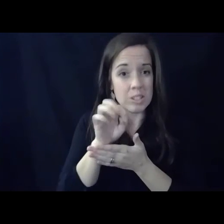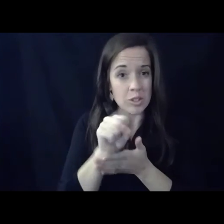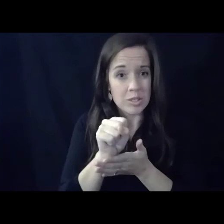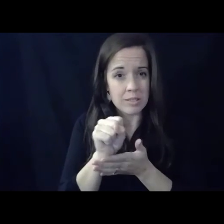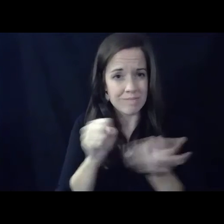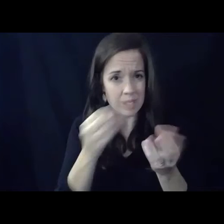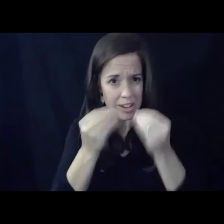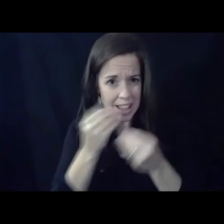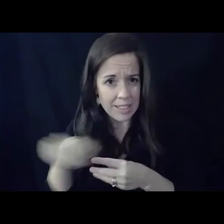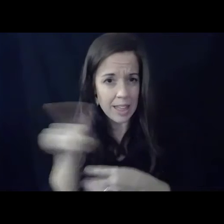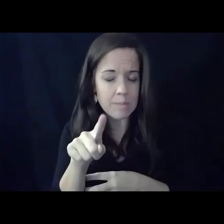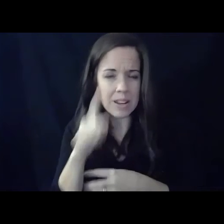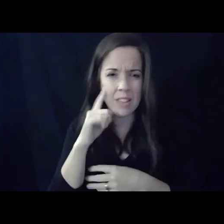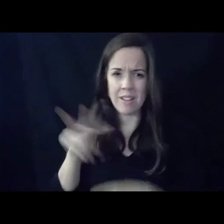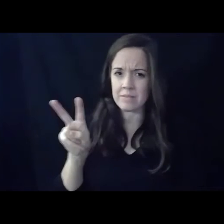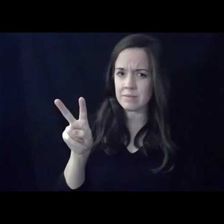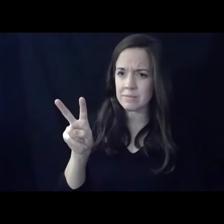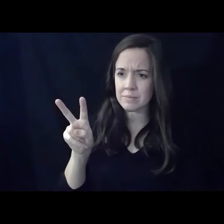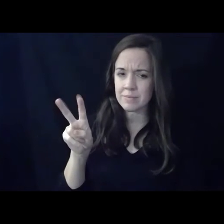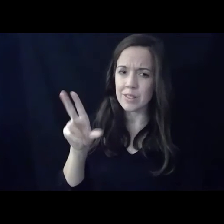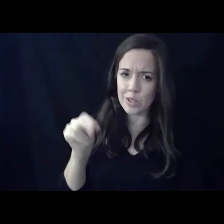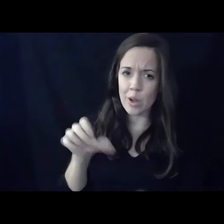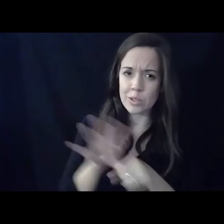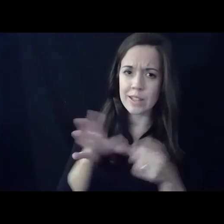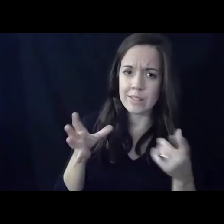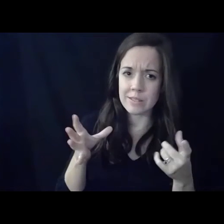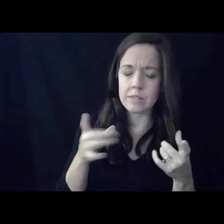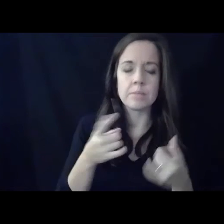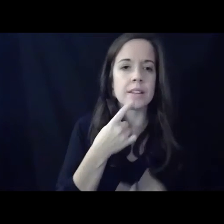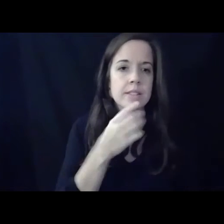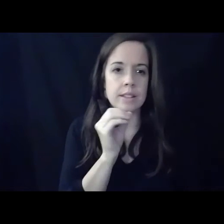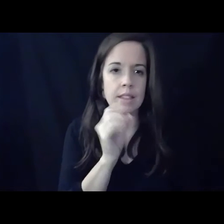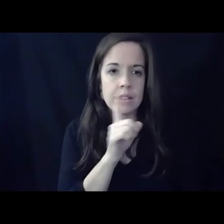to which I thought, no shit, but said nothing. What keeps me